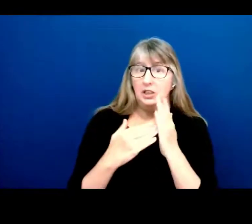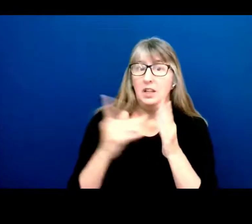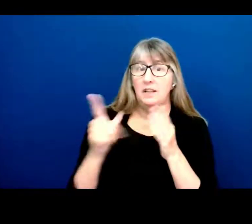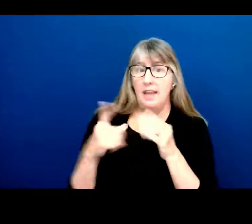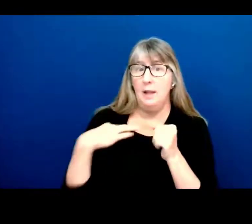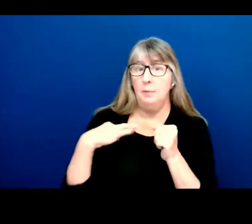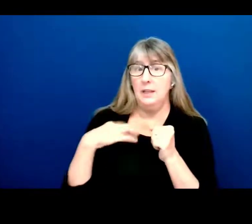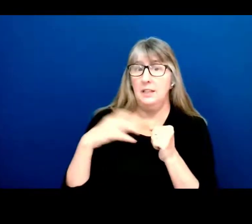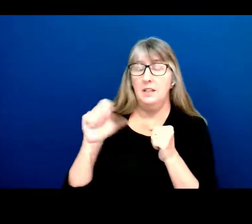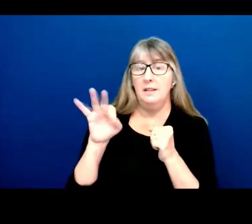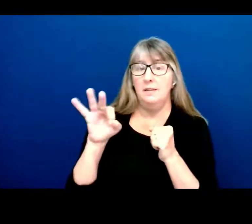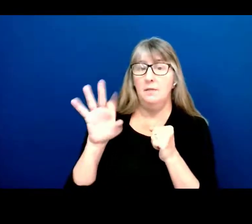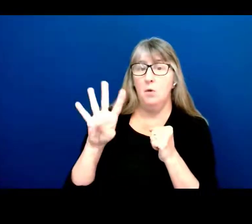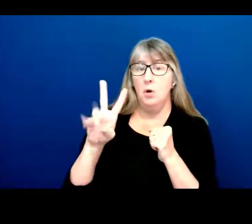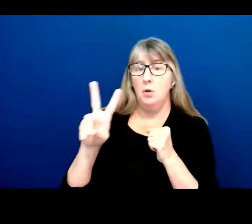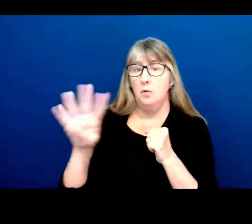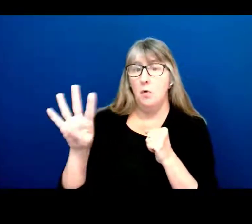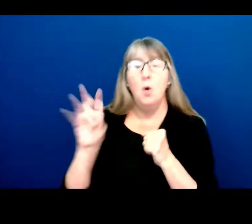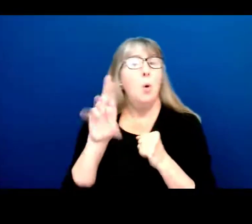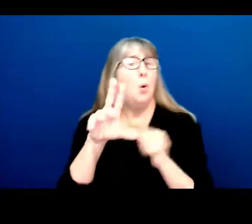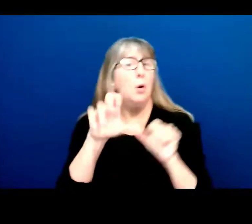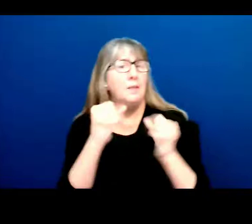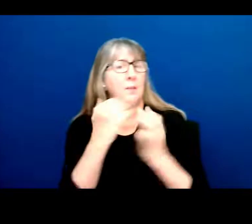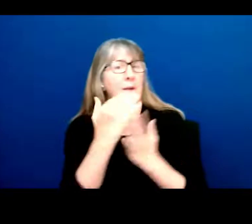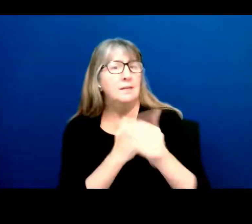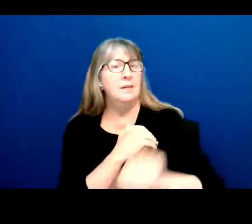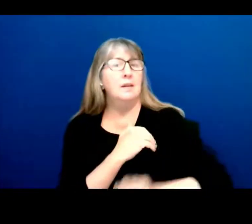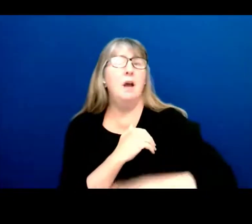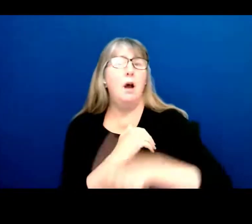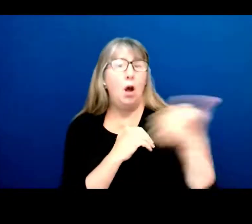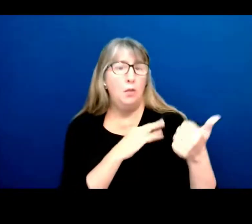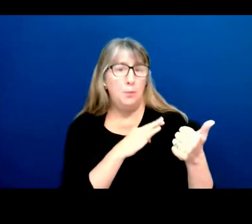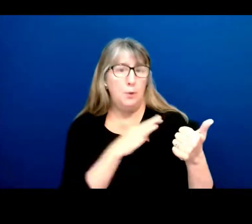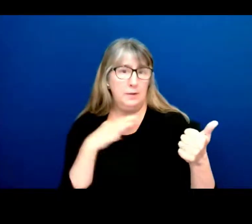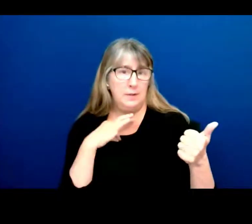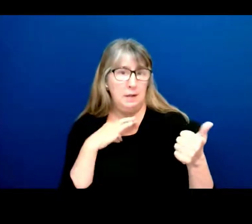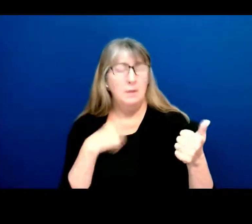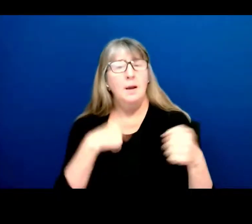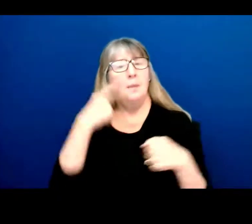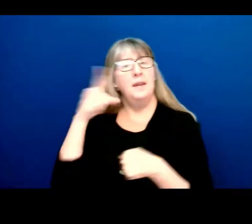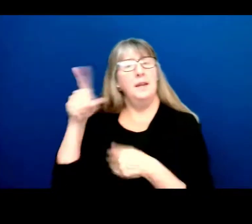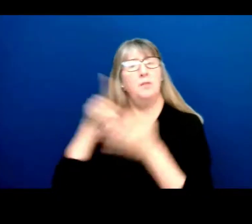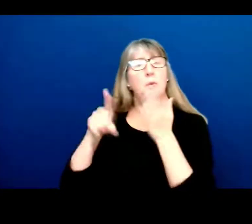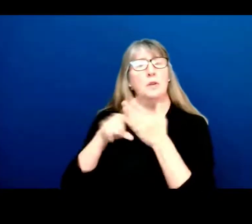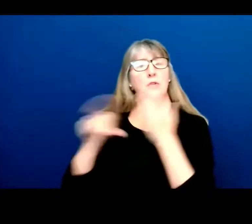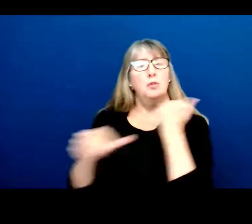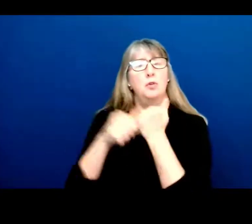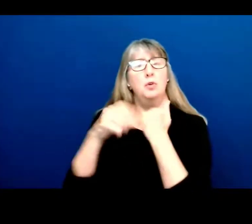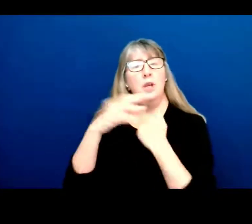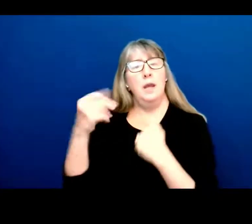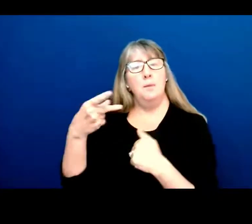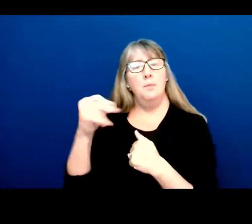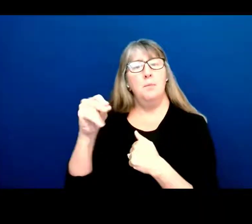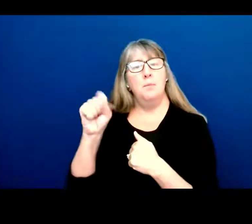or can they be listed in other personnel? I'm thinking of a research associated and postdoc types of positions."